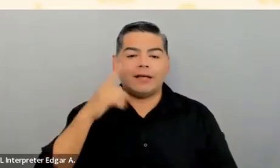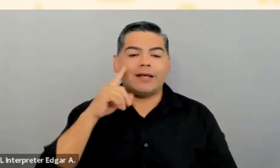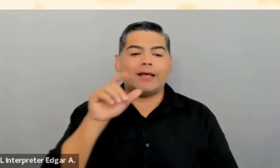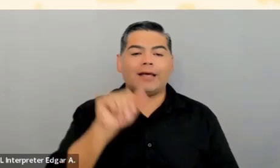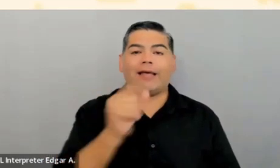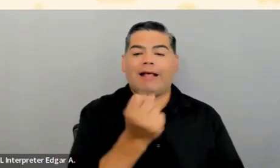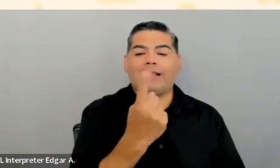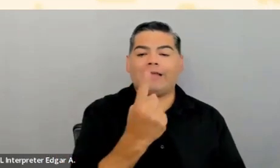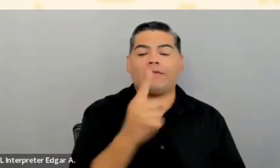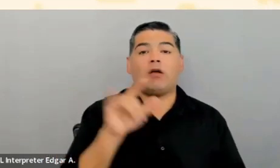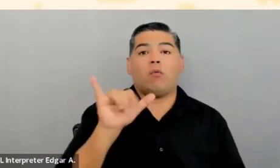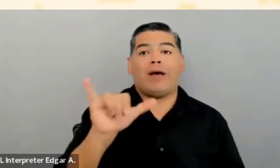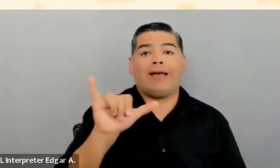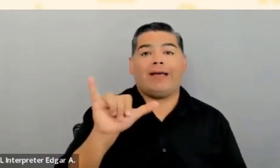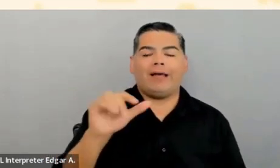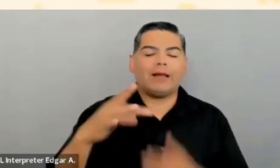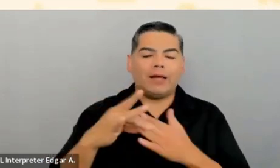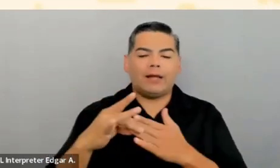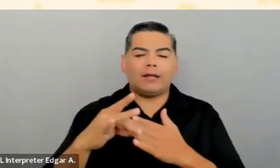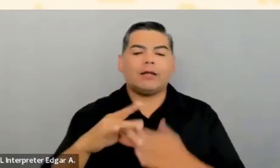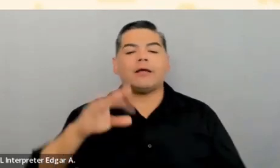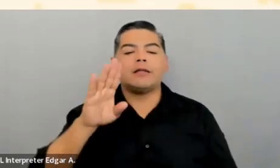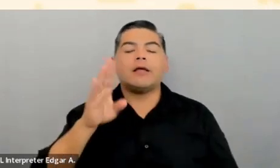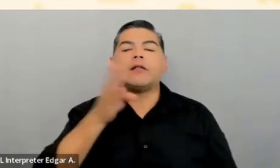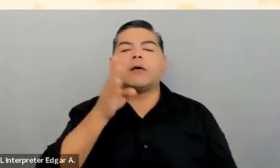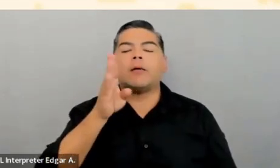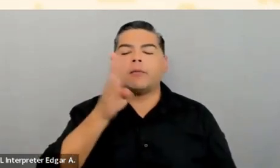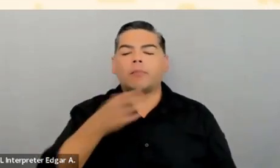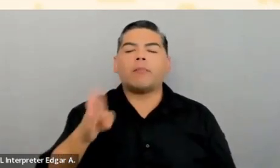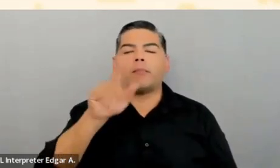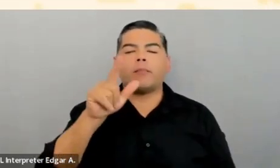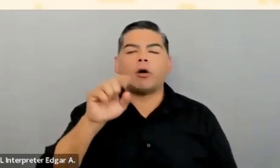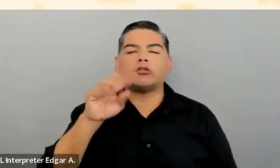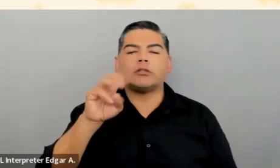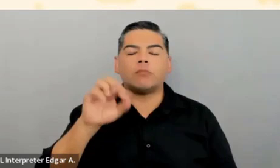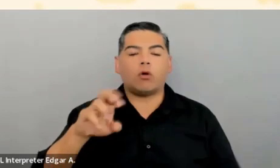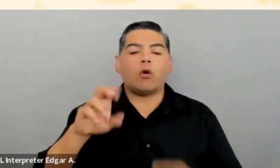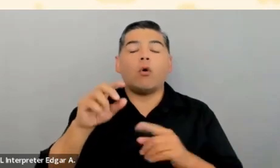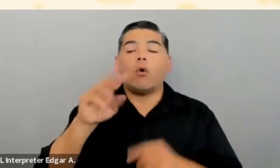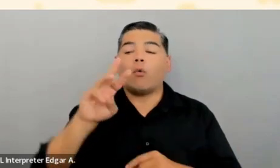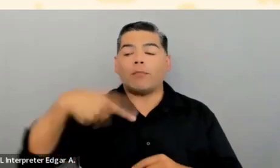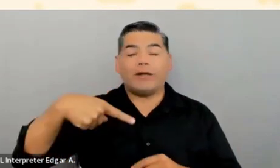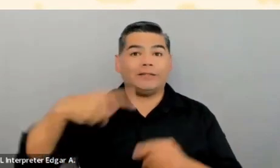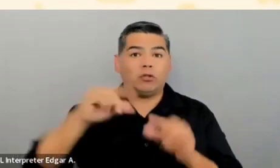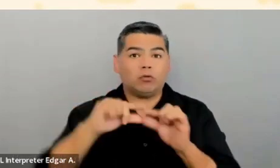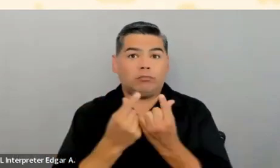and organizes the Baltimore WordPress meetup group. Prior to getting into WordPress development more than a decade ago,